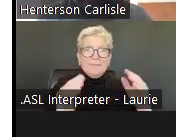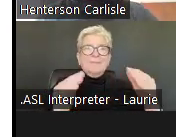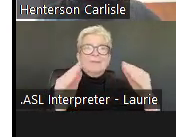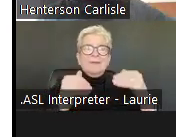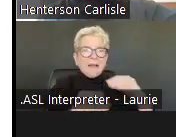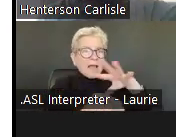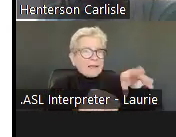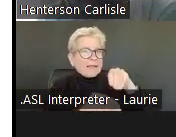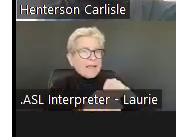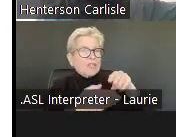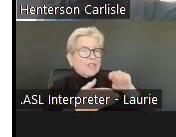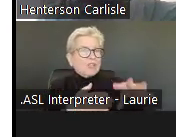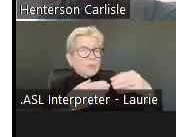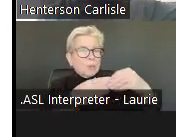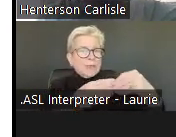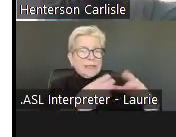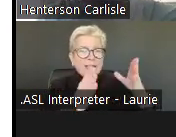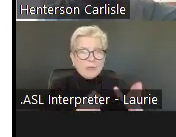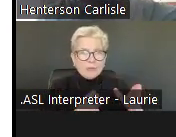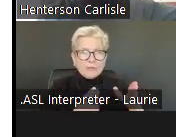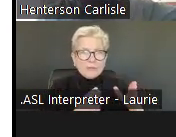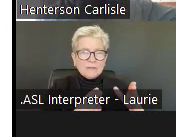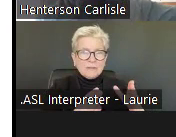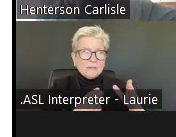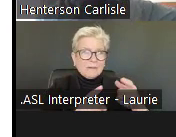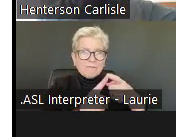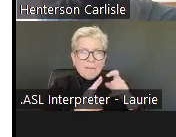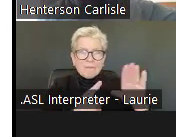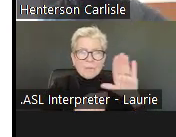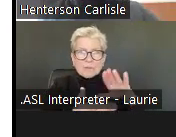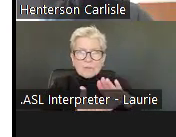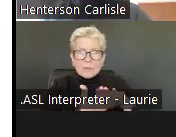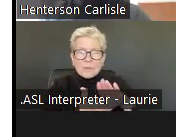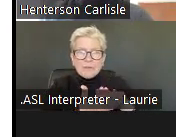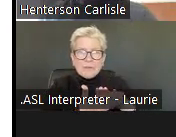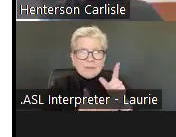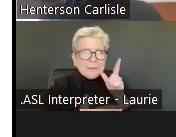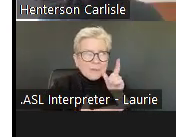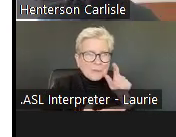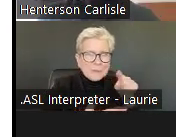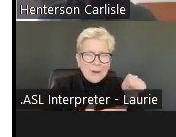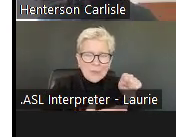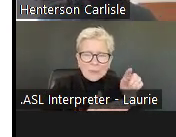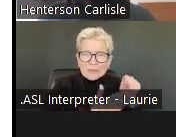leaders in your school. So identifying who those students are who you want to help,